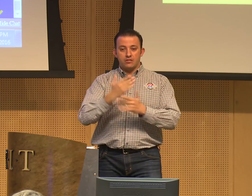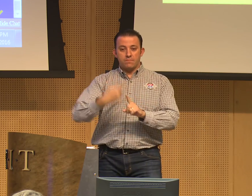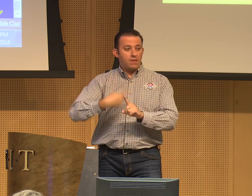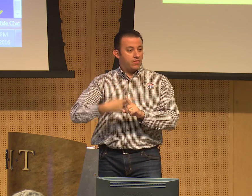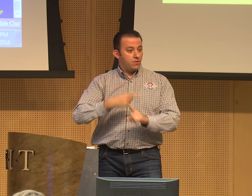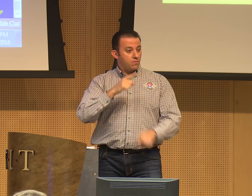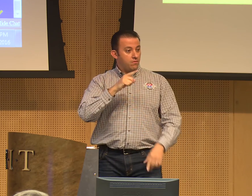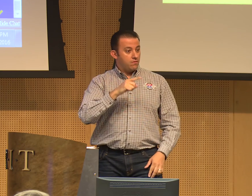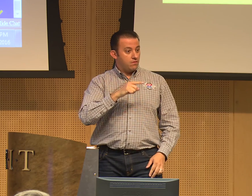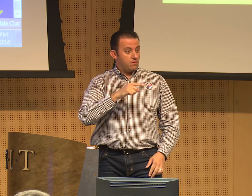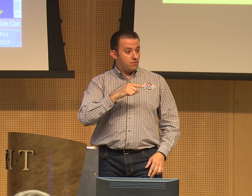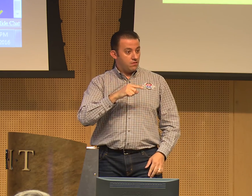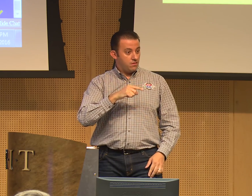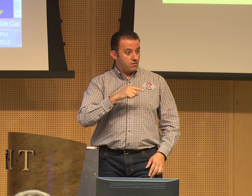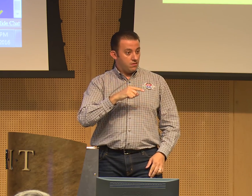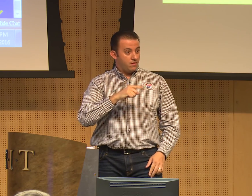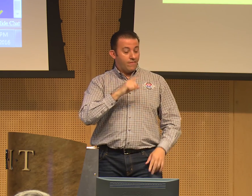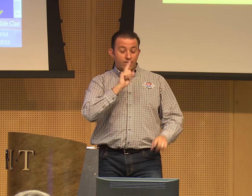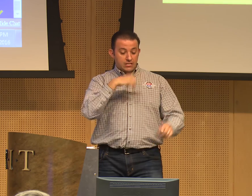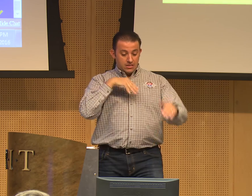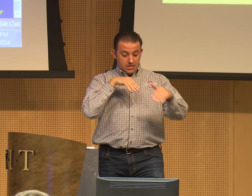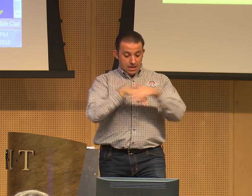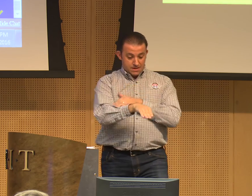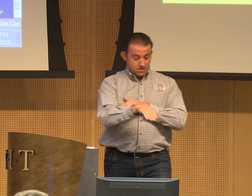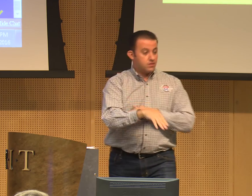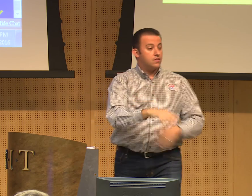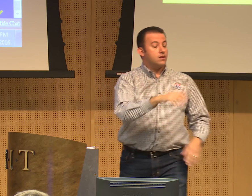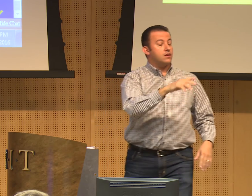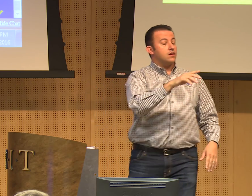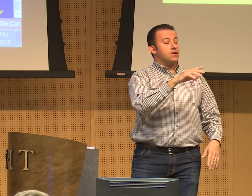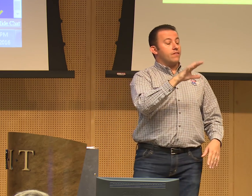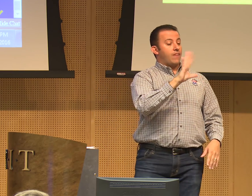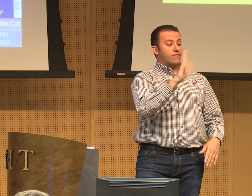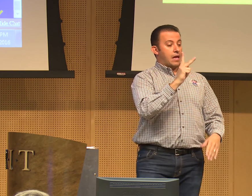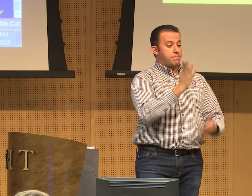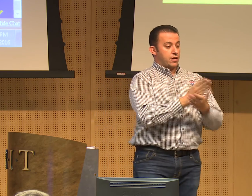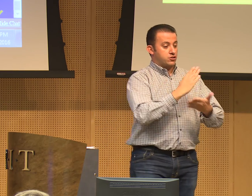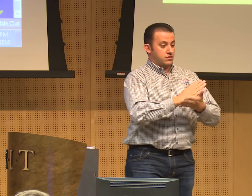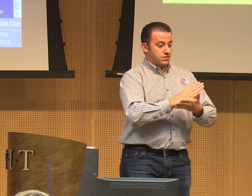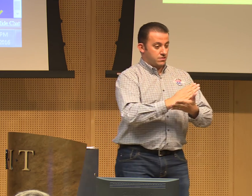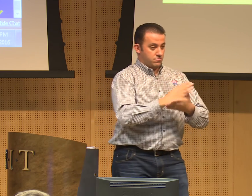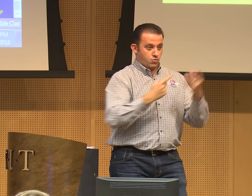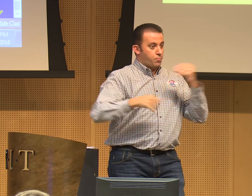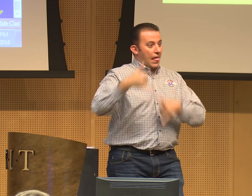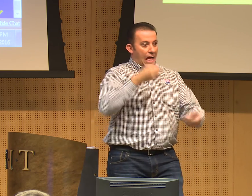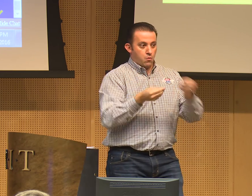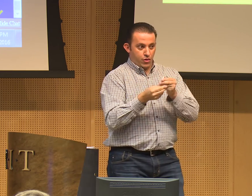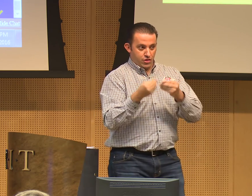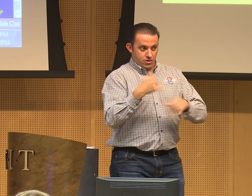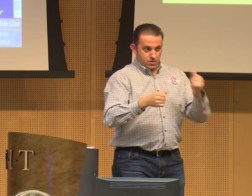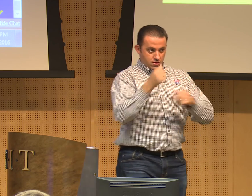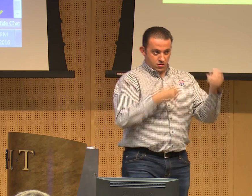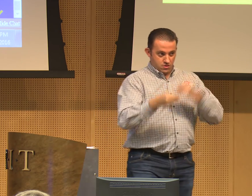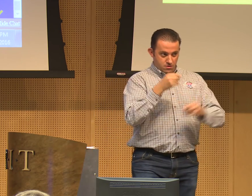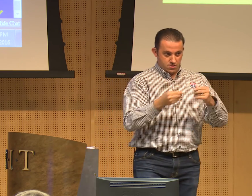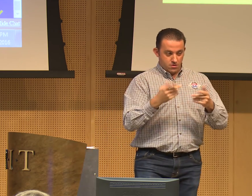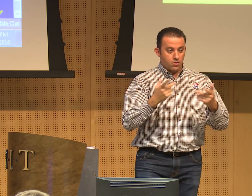so 6 months--so when I first came in, I was at 5K per month to play with. That was our budget for the month.